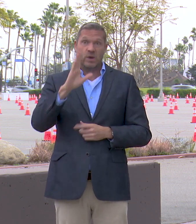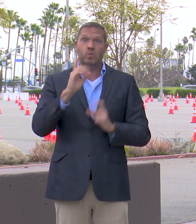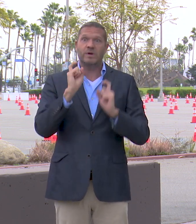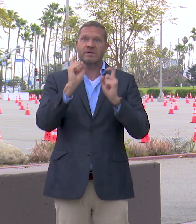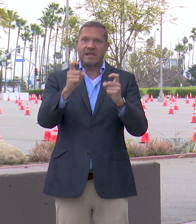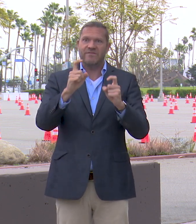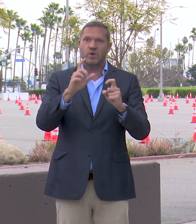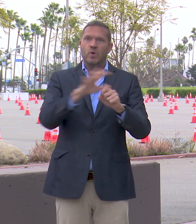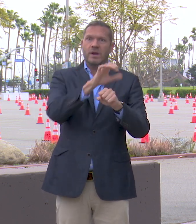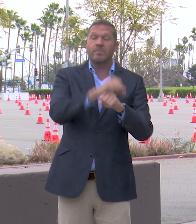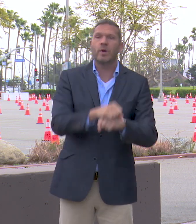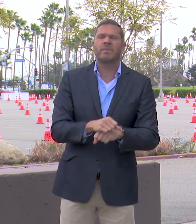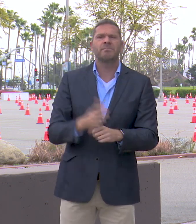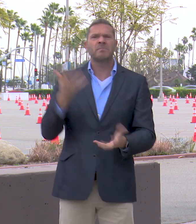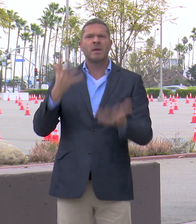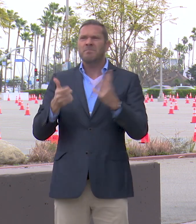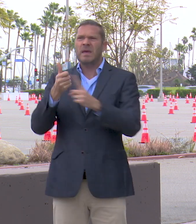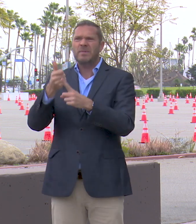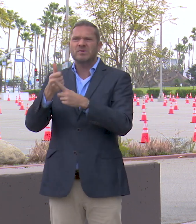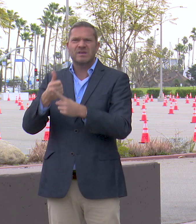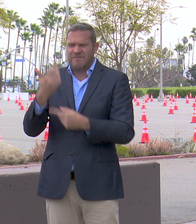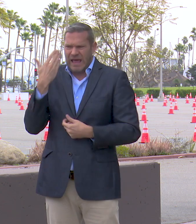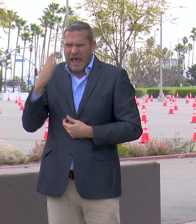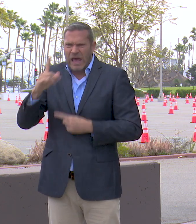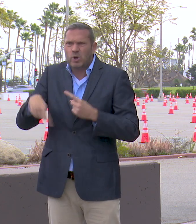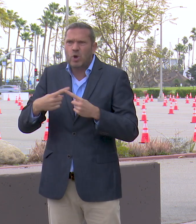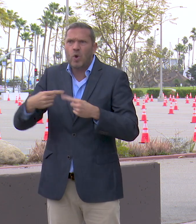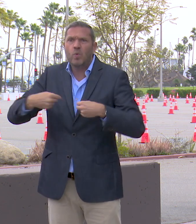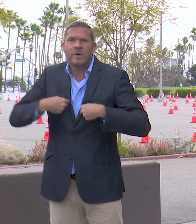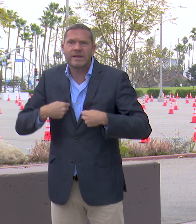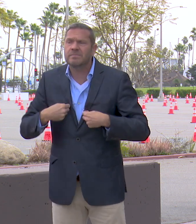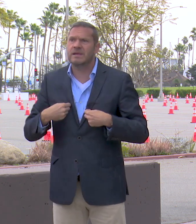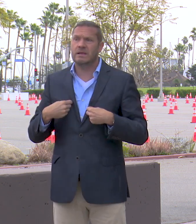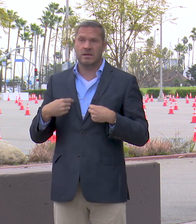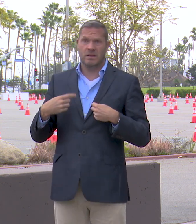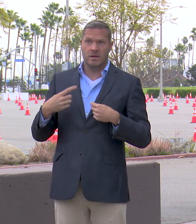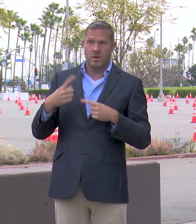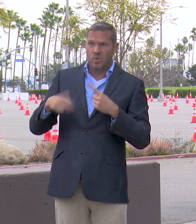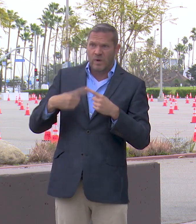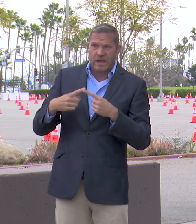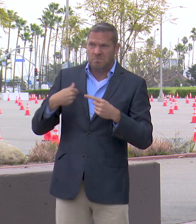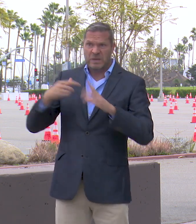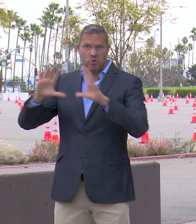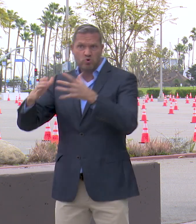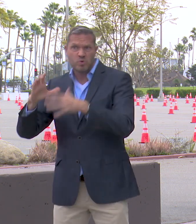or you're not sure when your vaccinated, you can also go on today on VaxLB, put your information